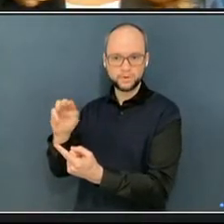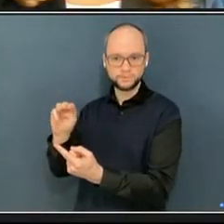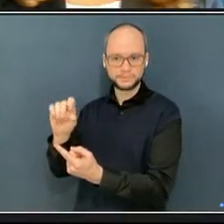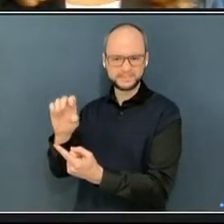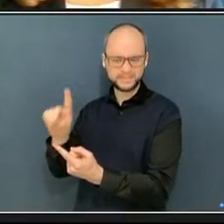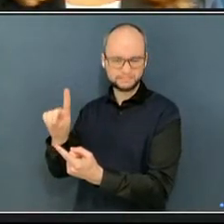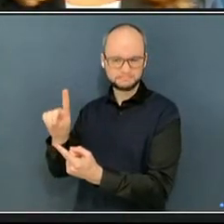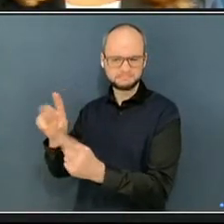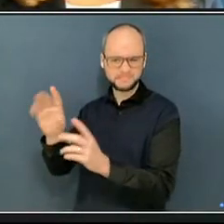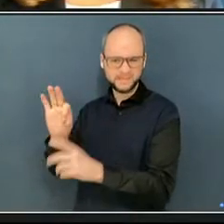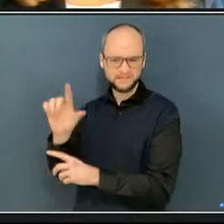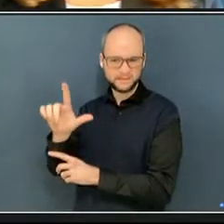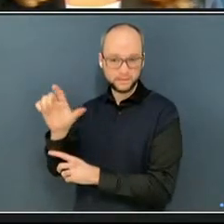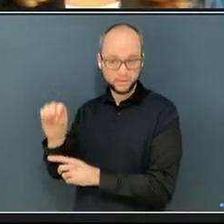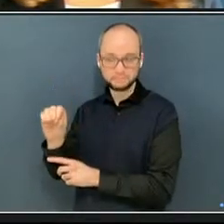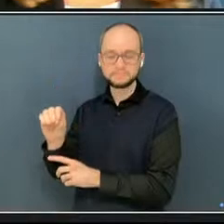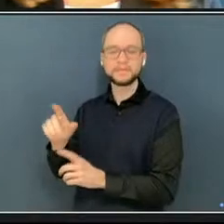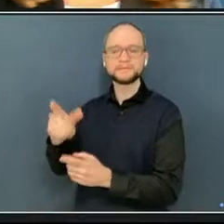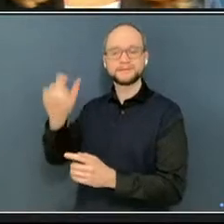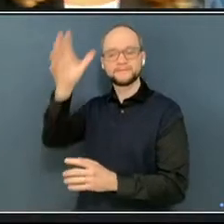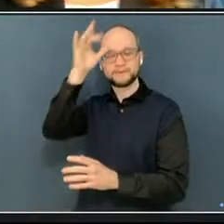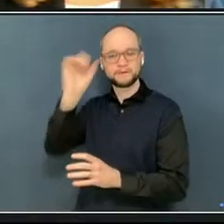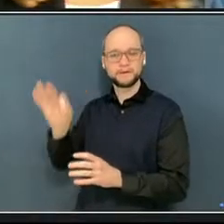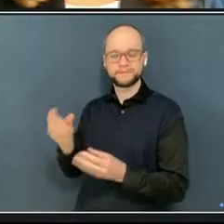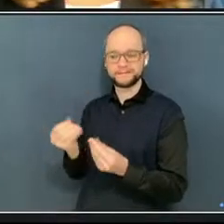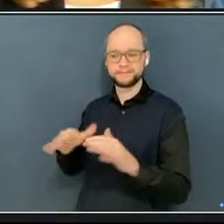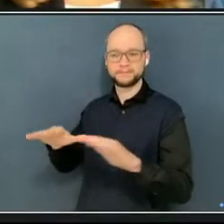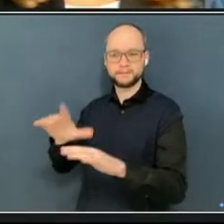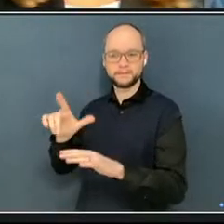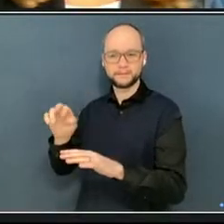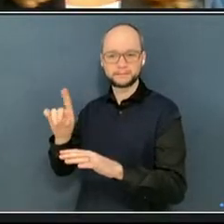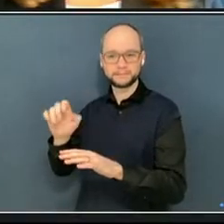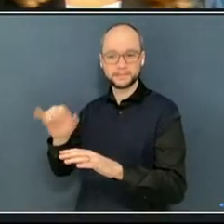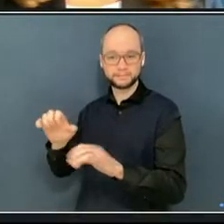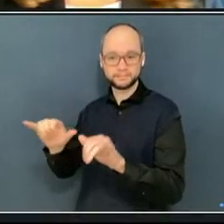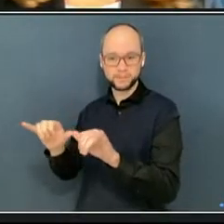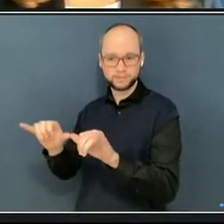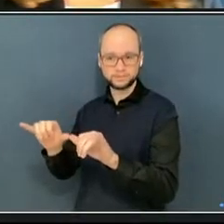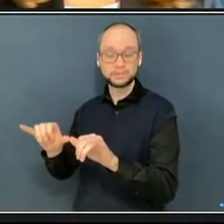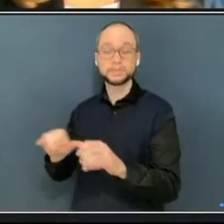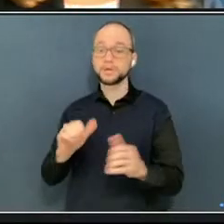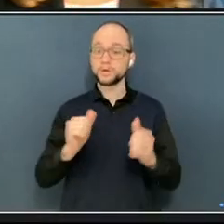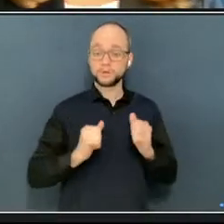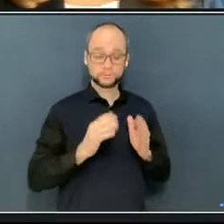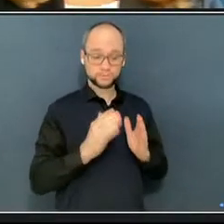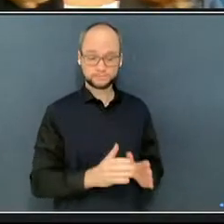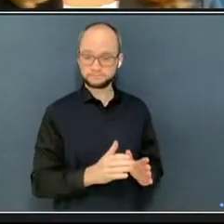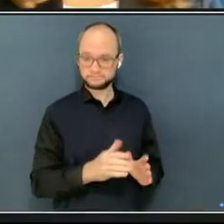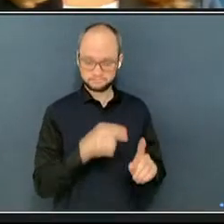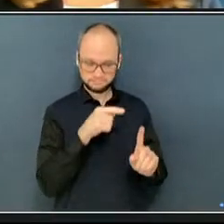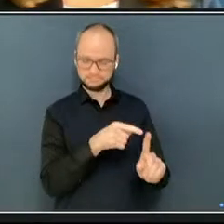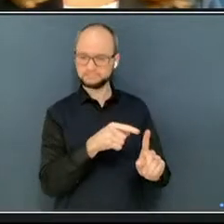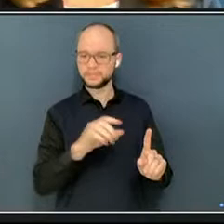is portrayed by Joseph Smith performing artist of living history whose mission is to create